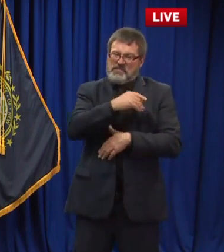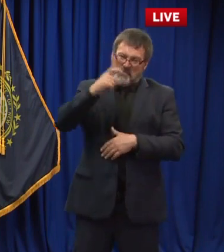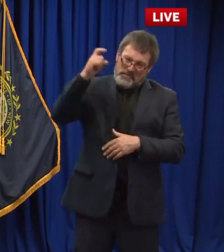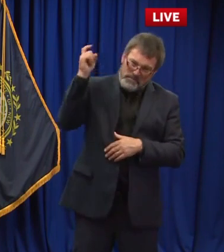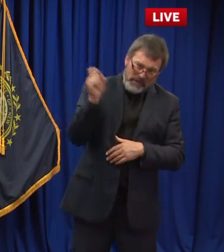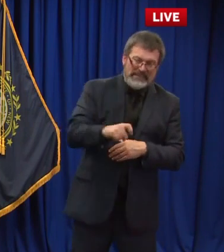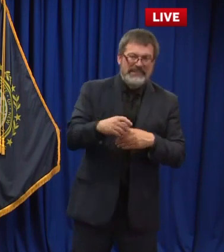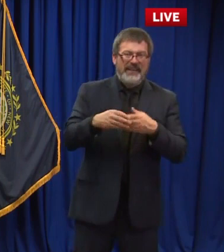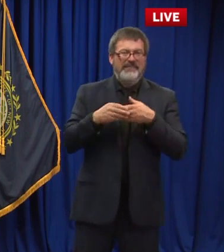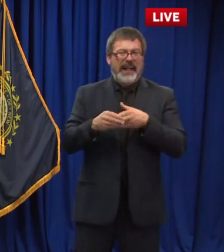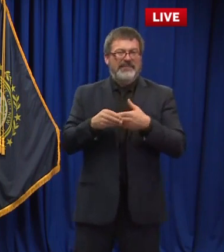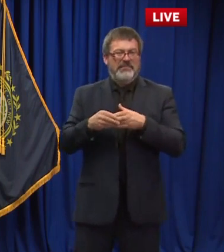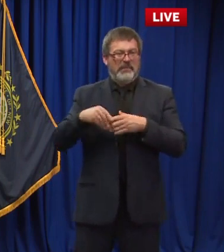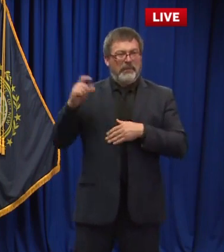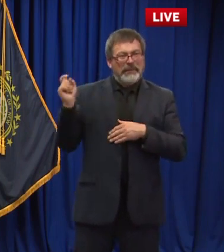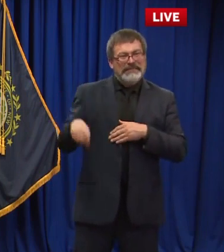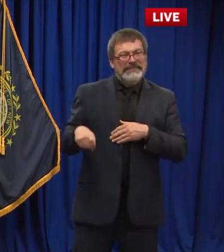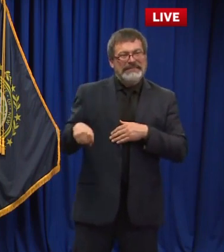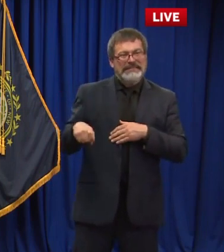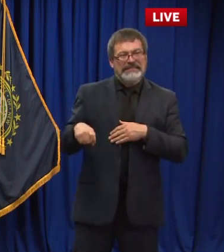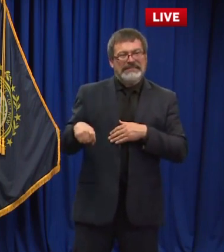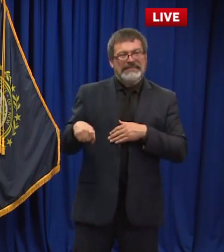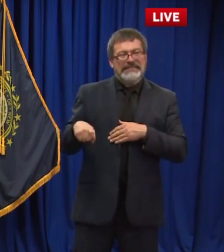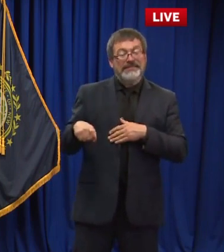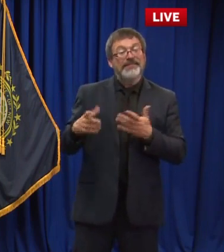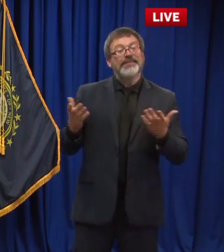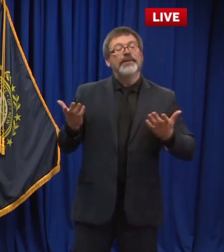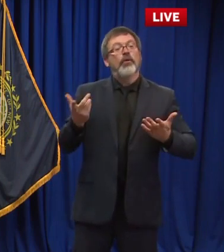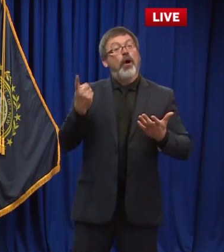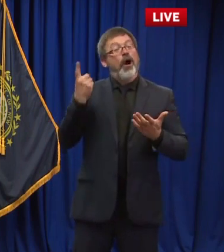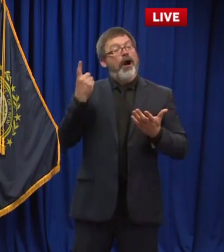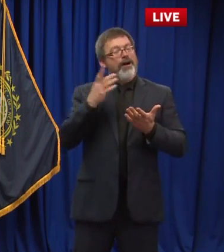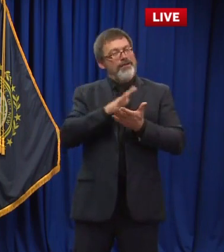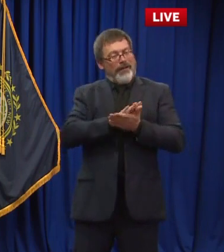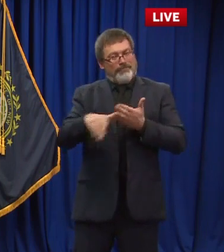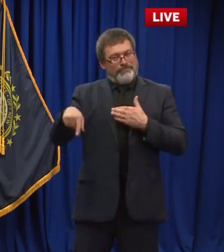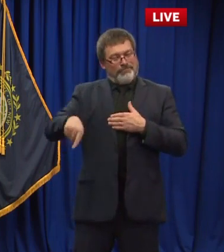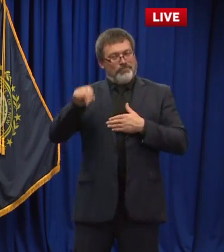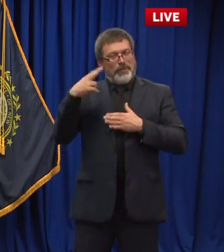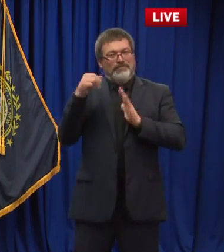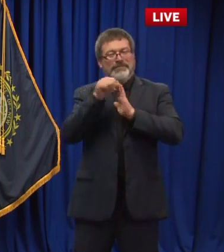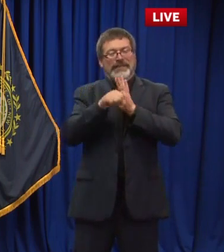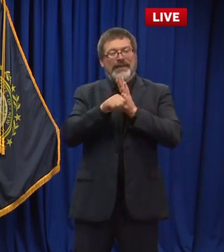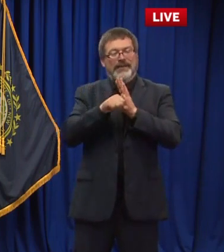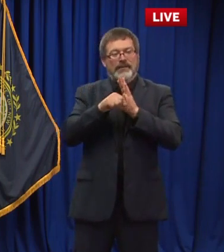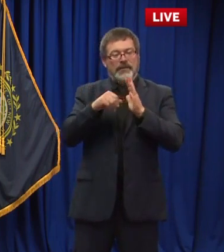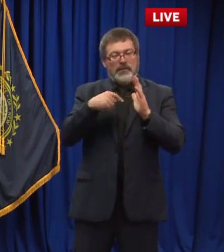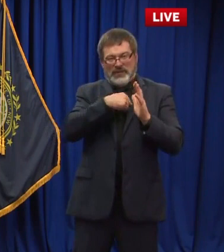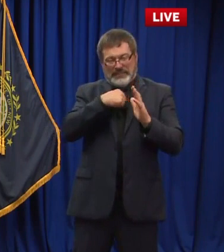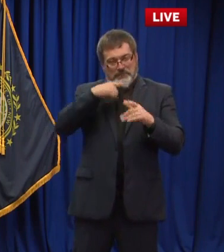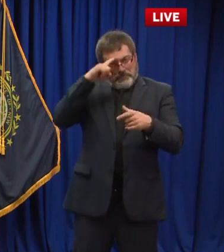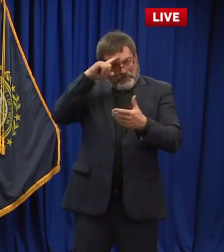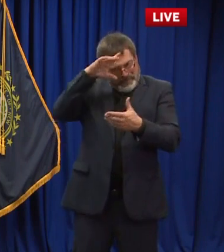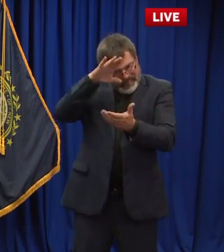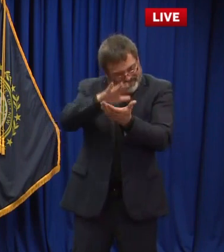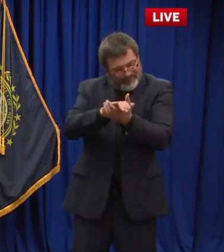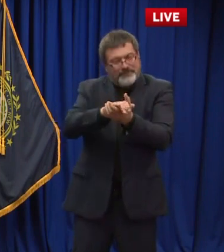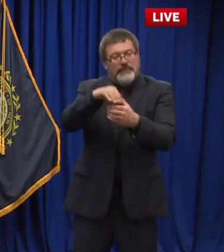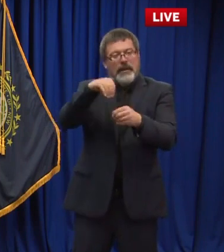THAT IS WHAT THE TEAM HEARD ACROSS THE BOARD AND WHAT EVERYONE UNDERSTOOD WAS NEEDED IN A STATE LIKE NEW HAMPSHIRE.